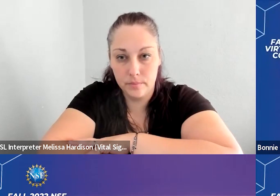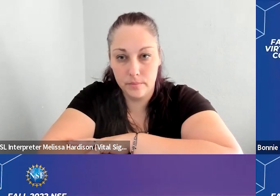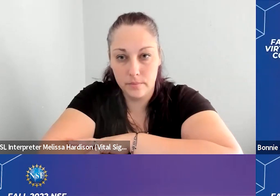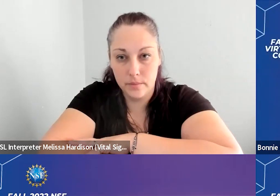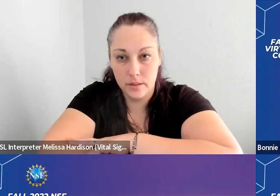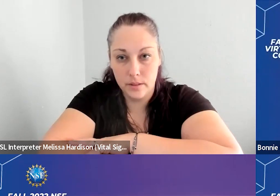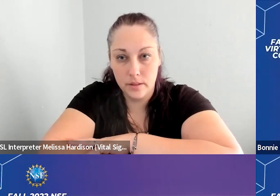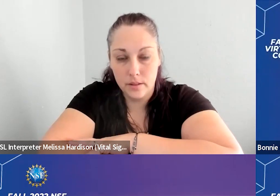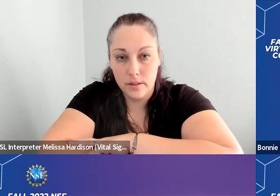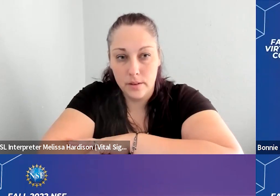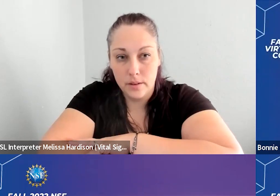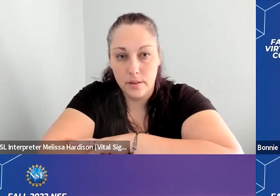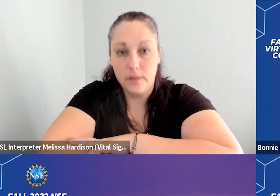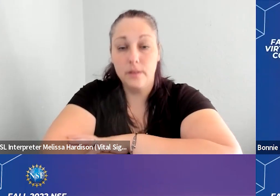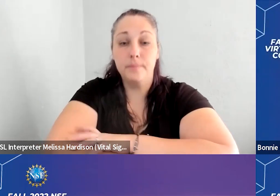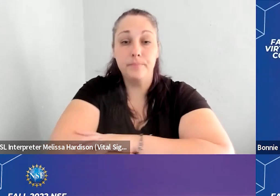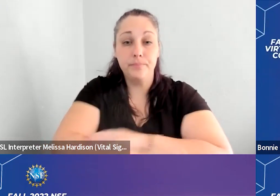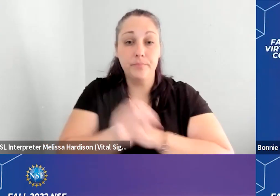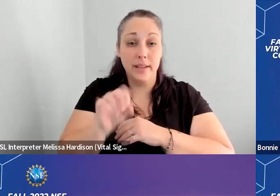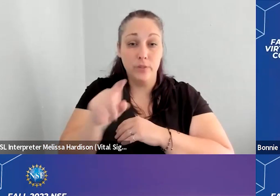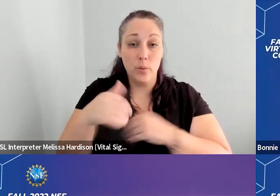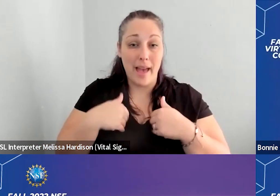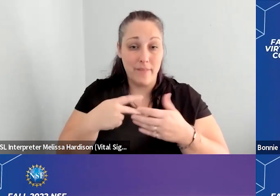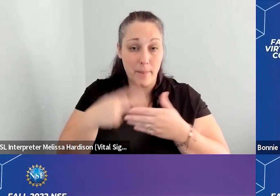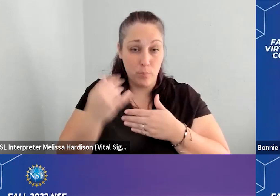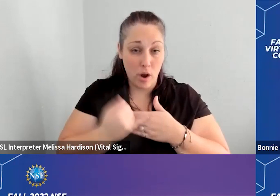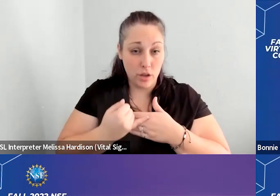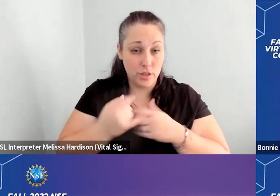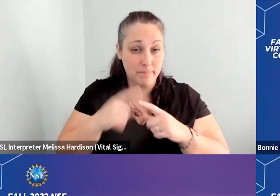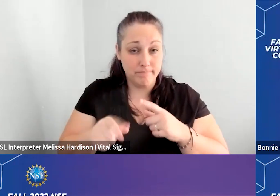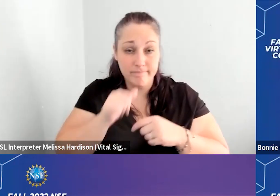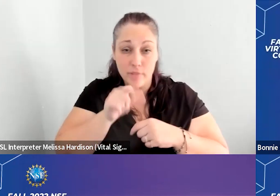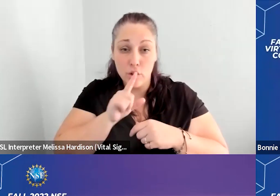which program might be the best fit, are POs available to discuss that?